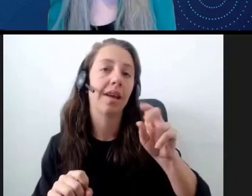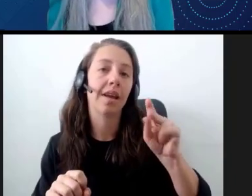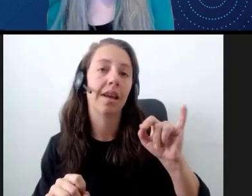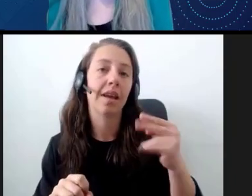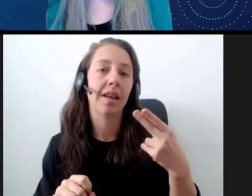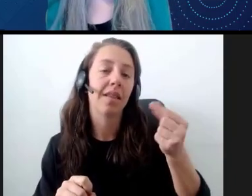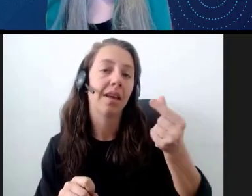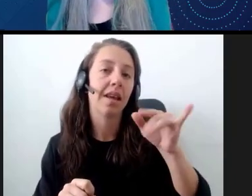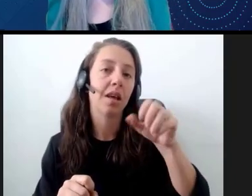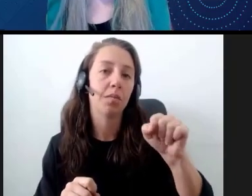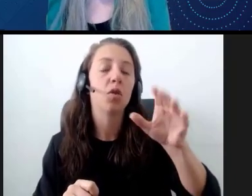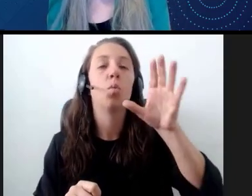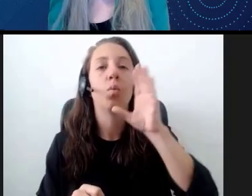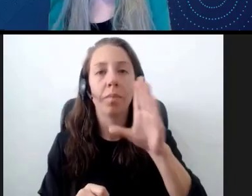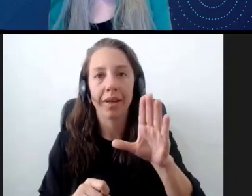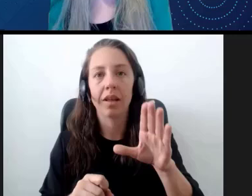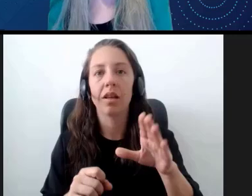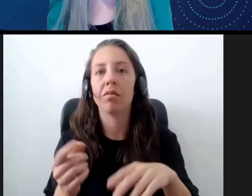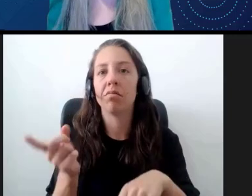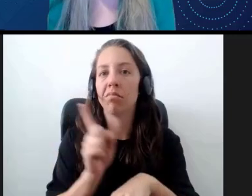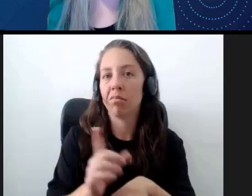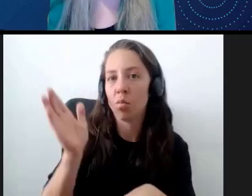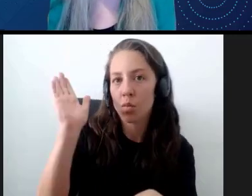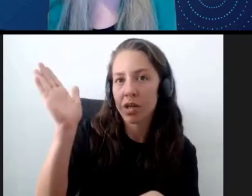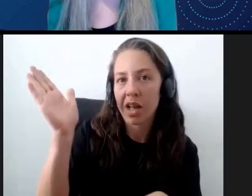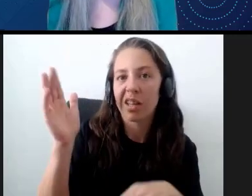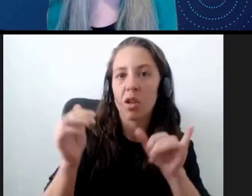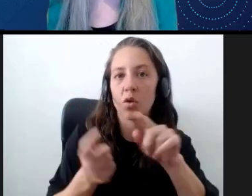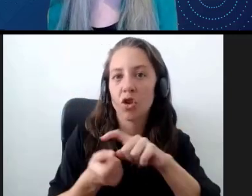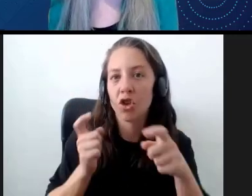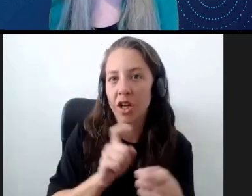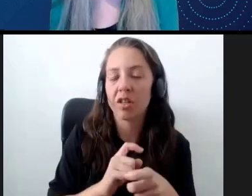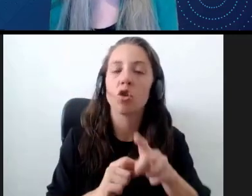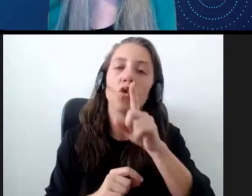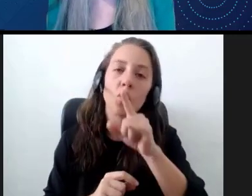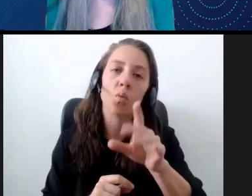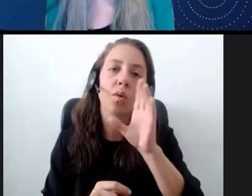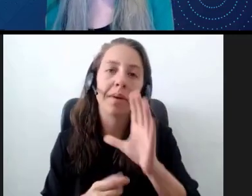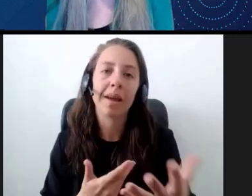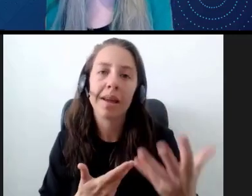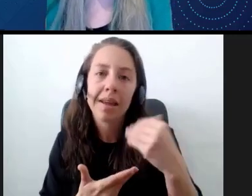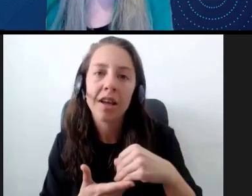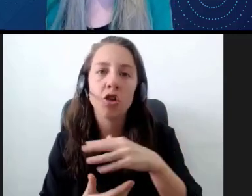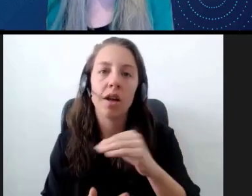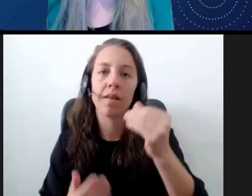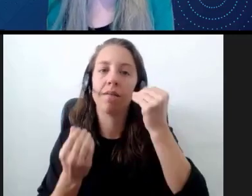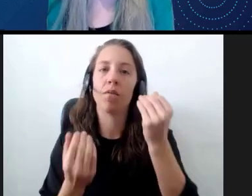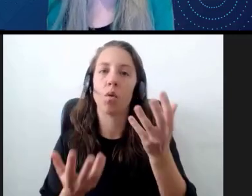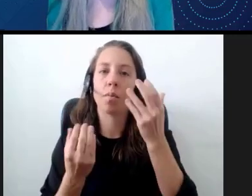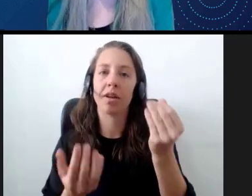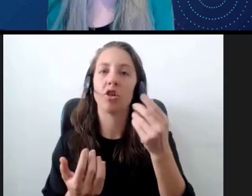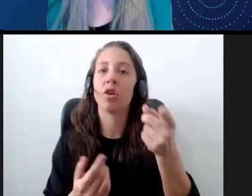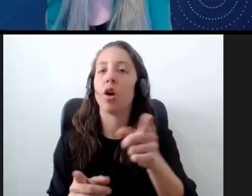They're sure to be engaging and informative presentations. I also know our community will not want to miss those updates.